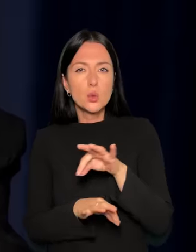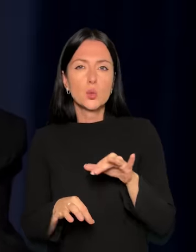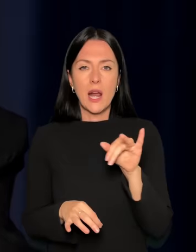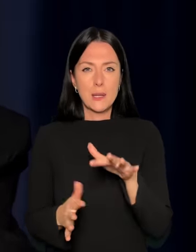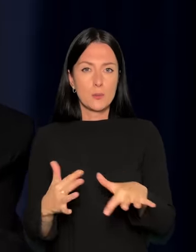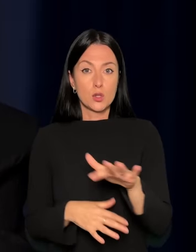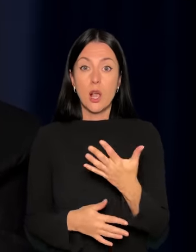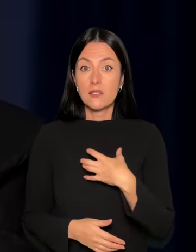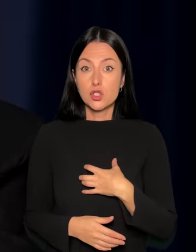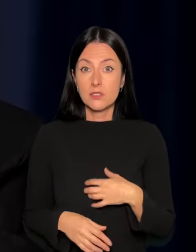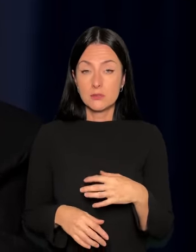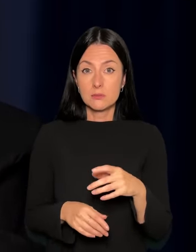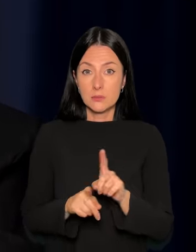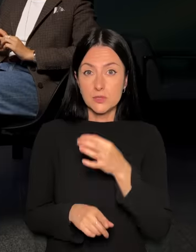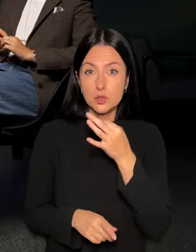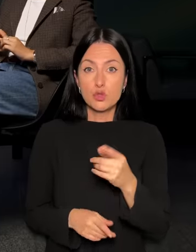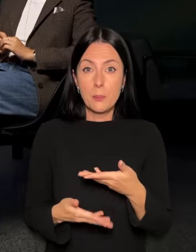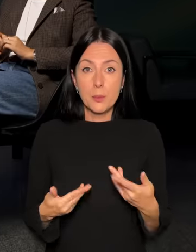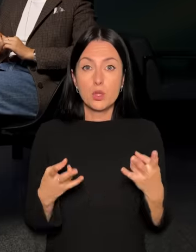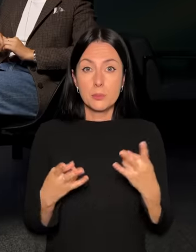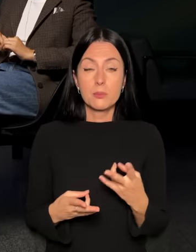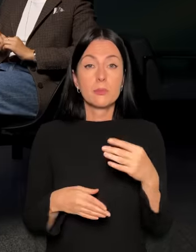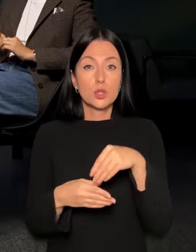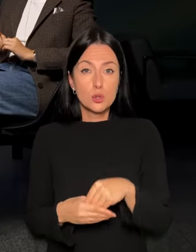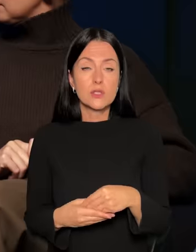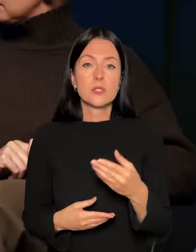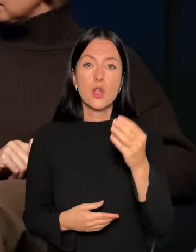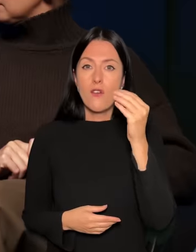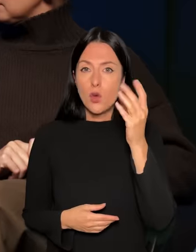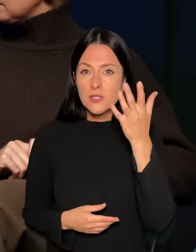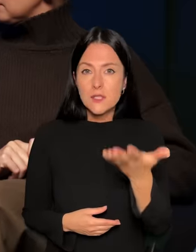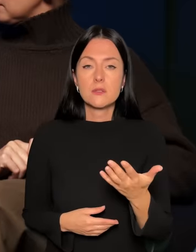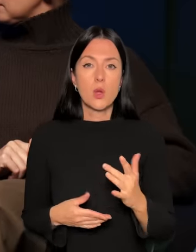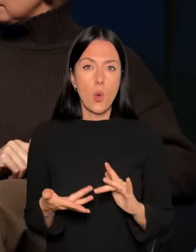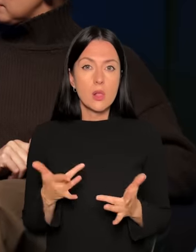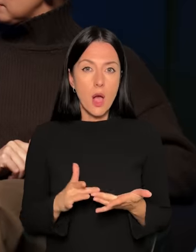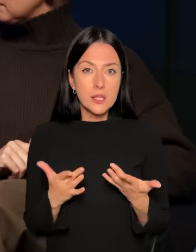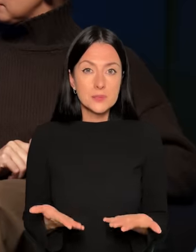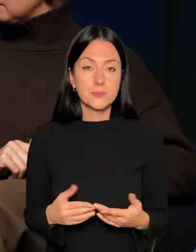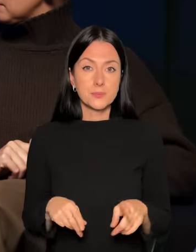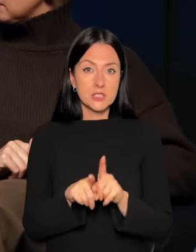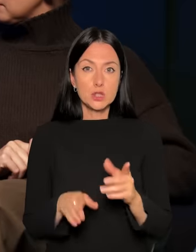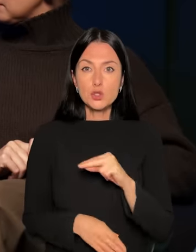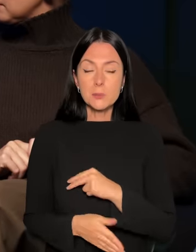But it's important to note that we need inclusivity in education, online spaces, and employment.